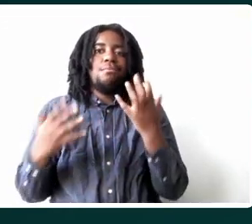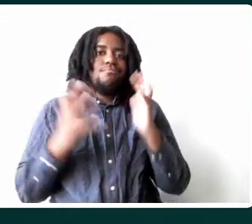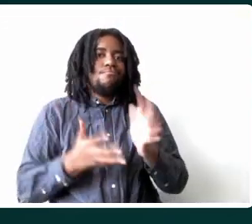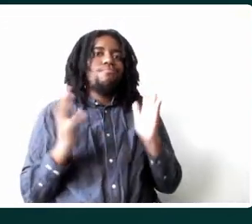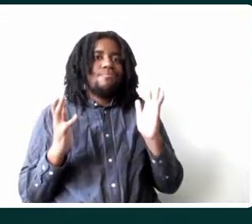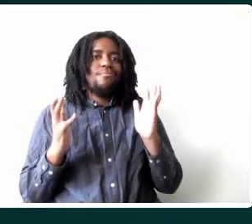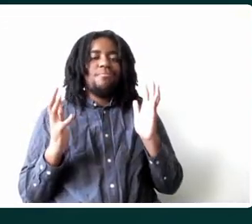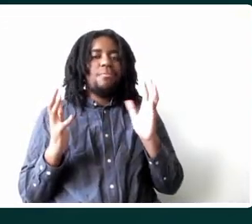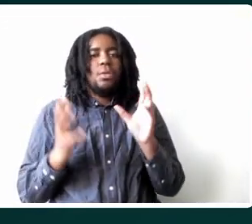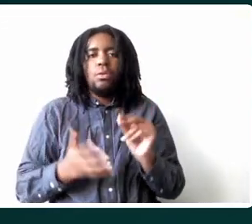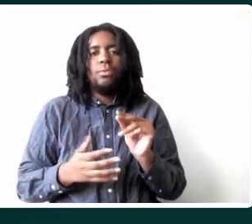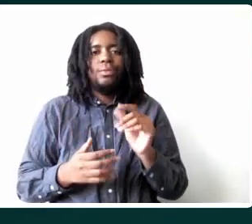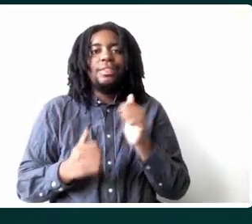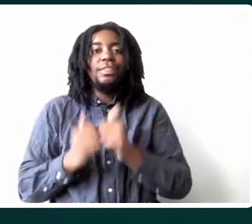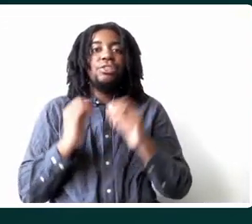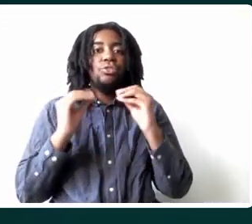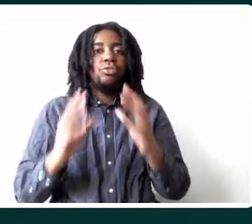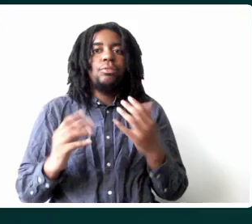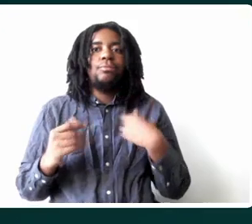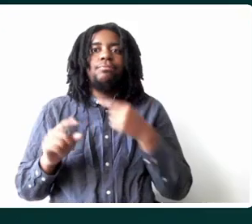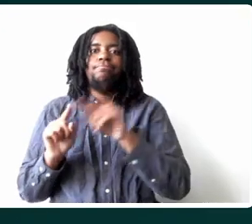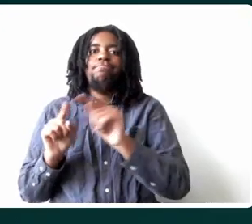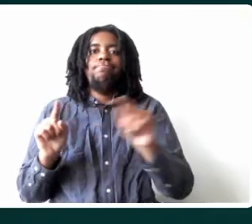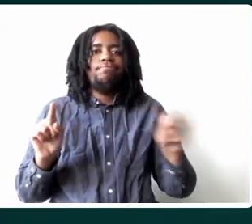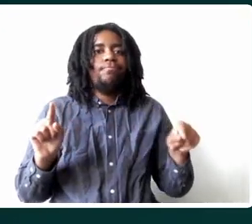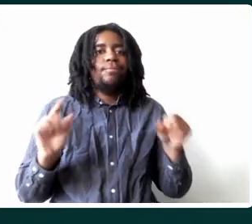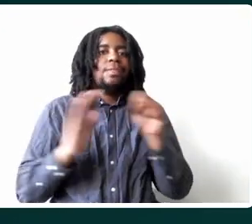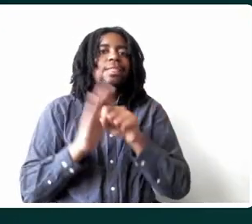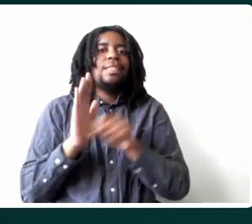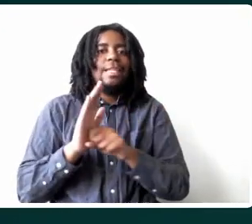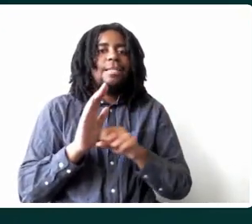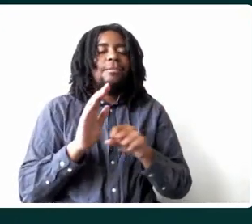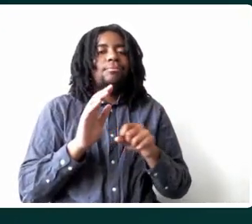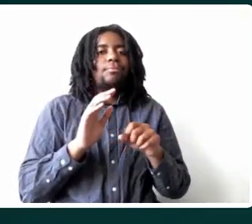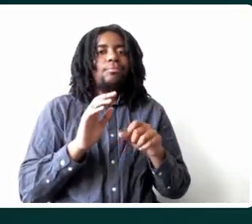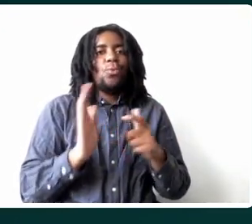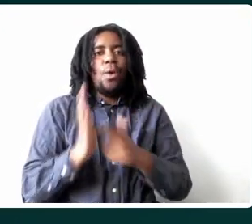again, they have their own state mandates standards to deal with. And everyone found a